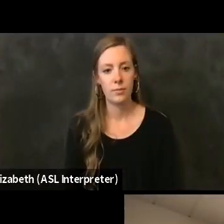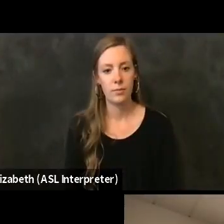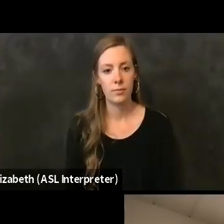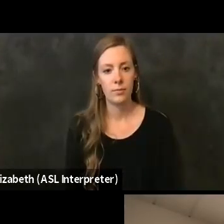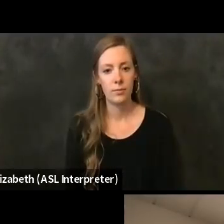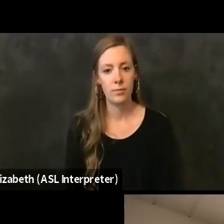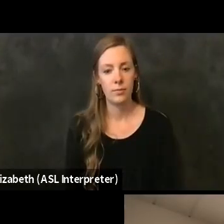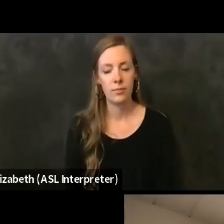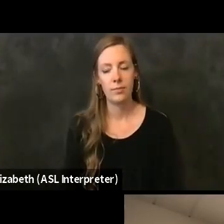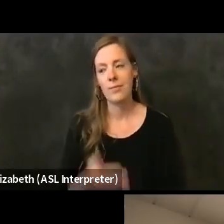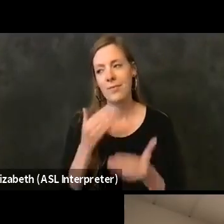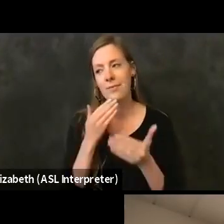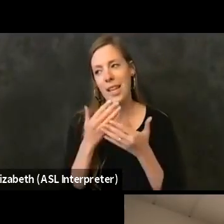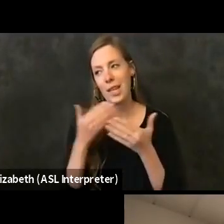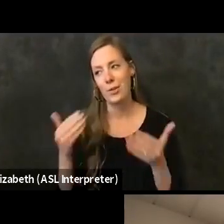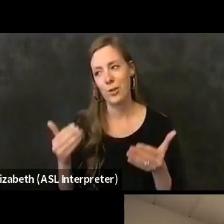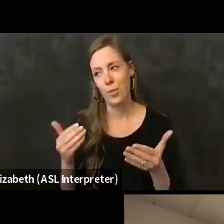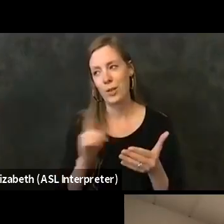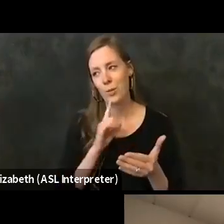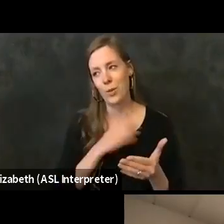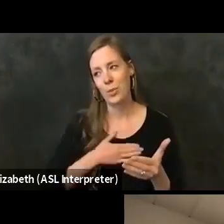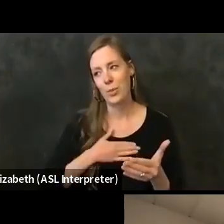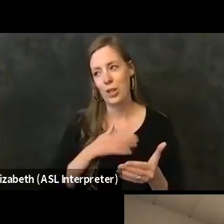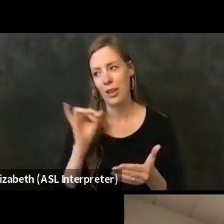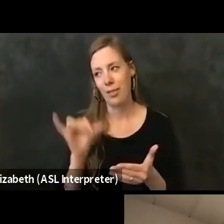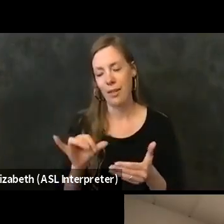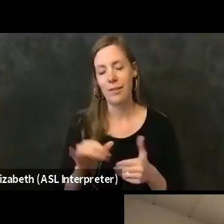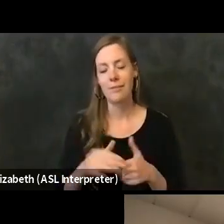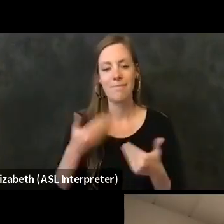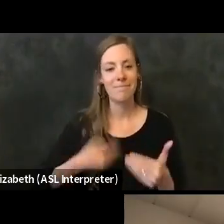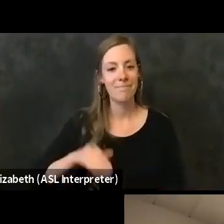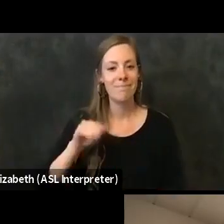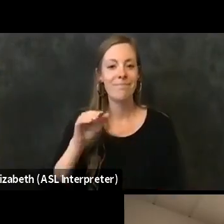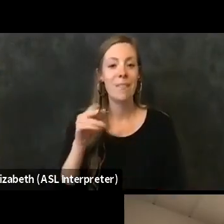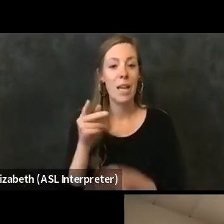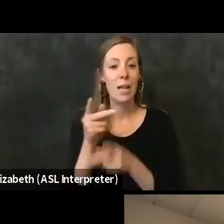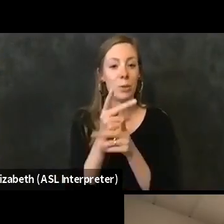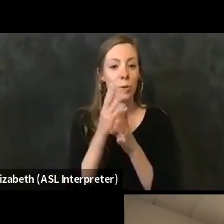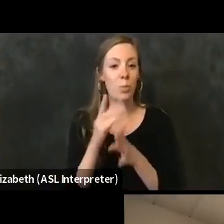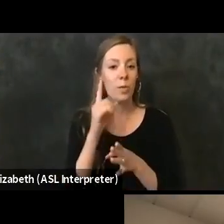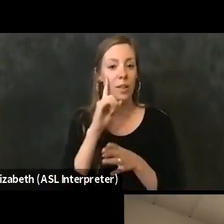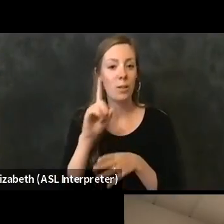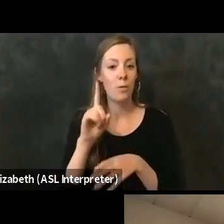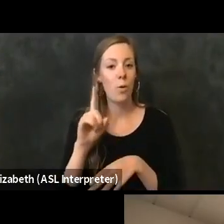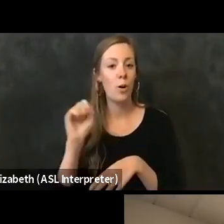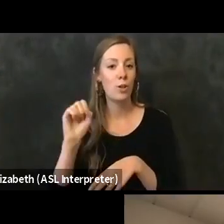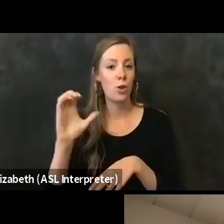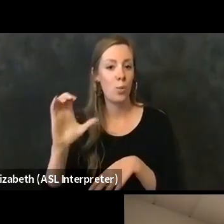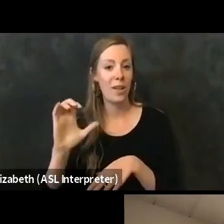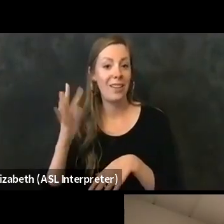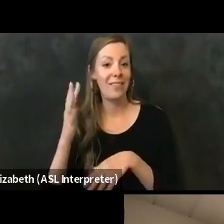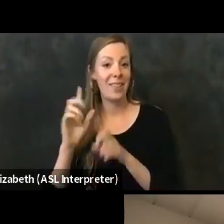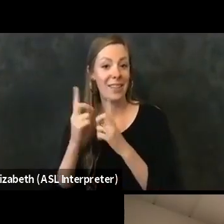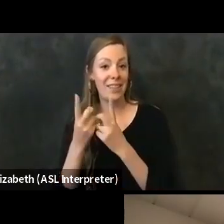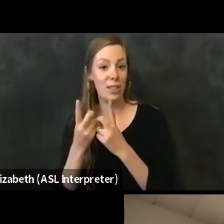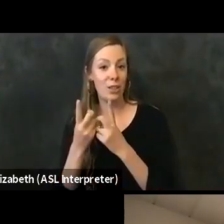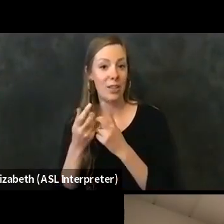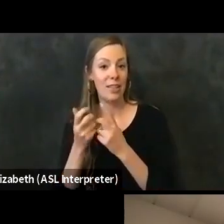Thank you so much, Gilbert, I really appreciate it. I'm Linda Hopkins, supervisor for Sonoma County's 5th District and chair of the Board of Supervisors.